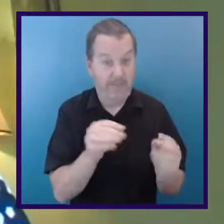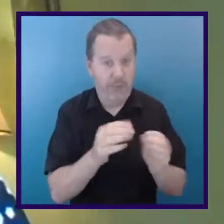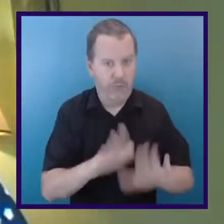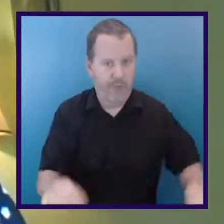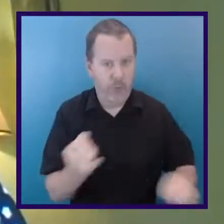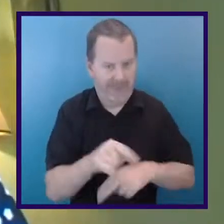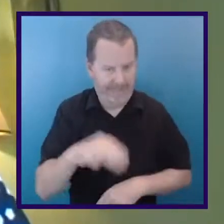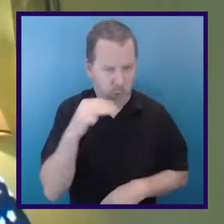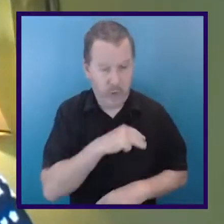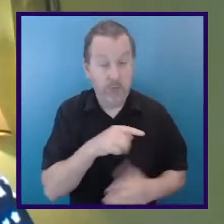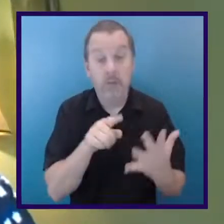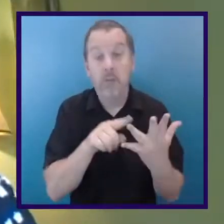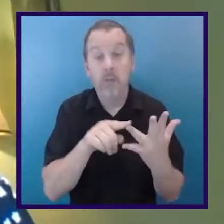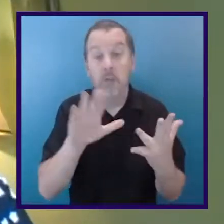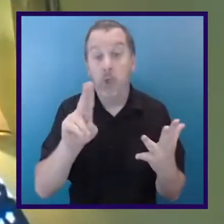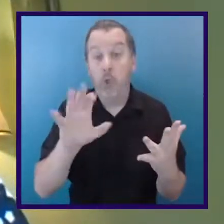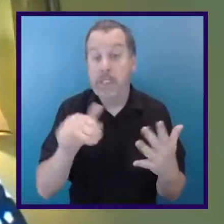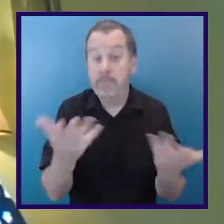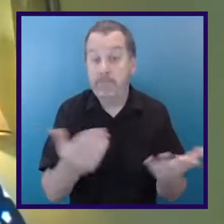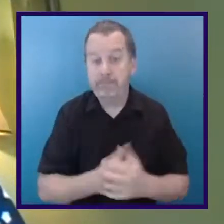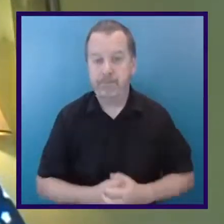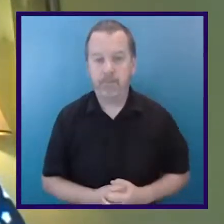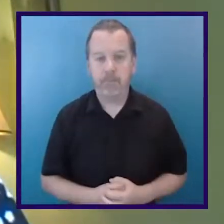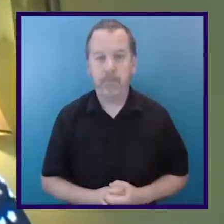Very good, Lucy?